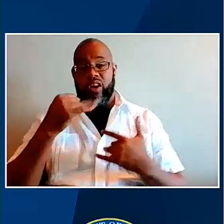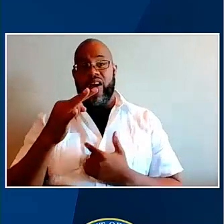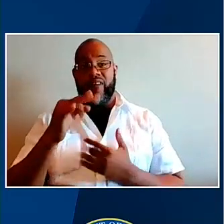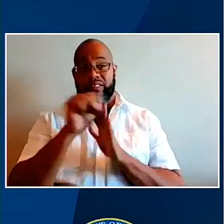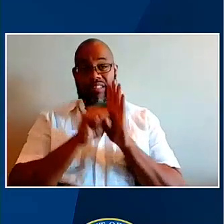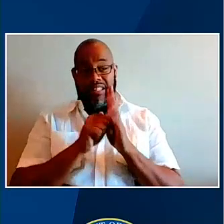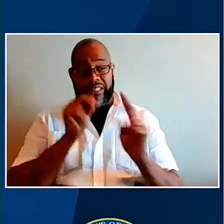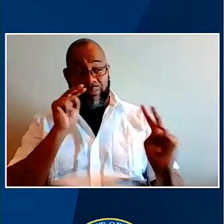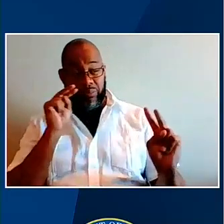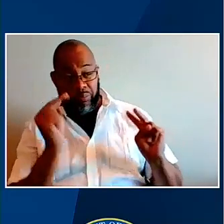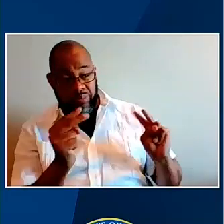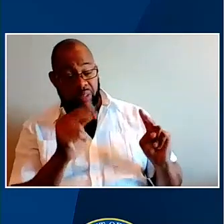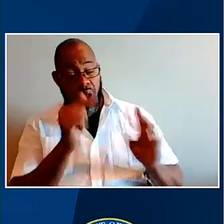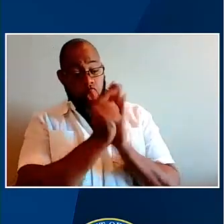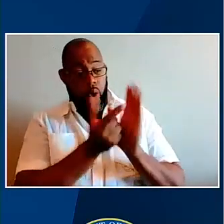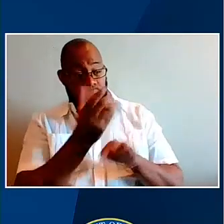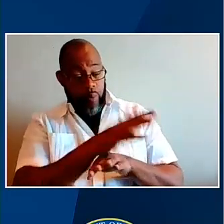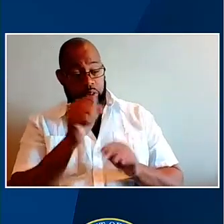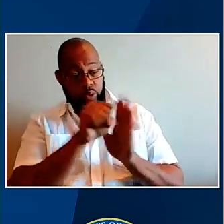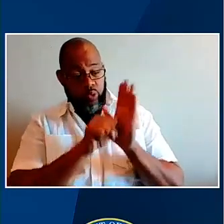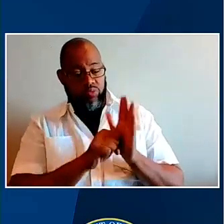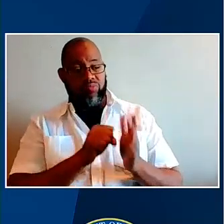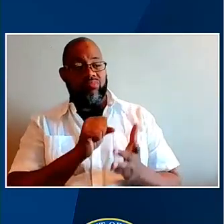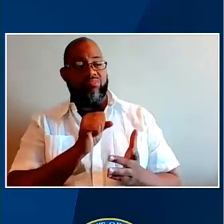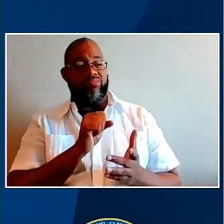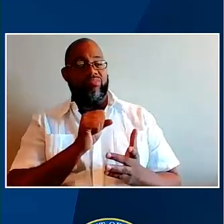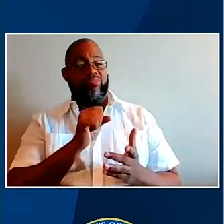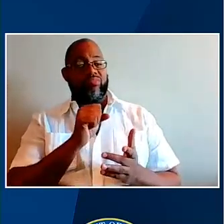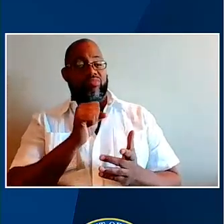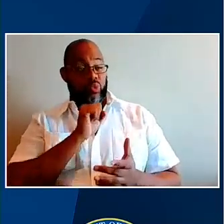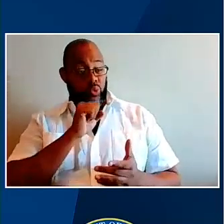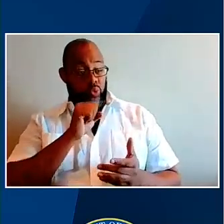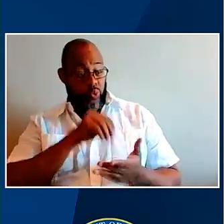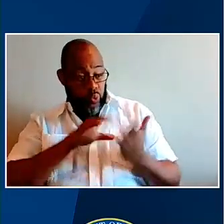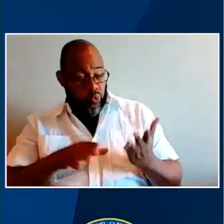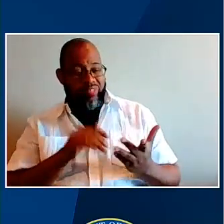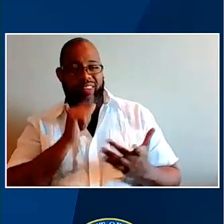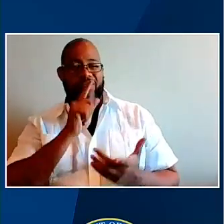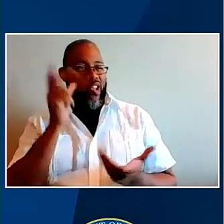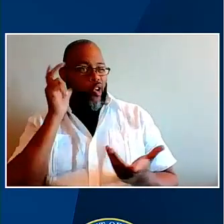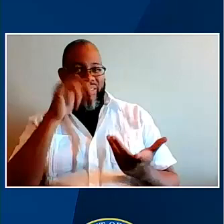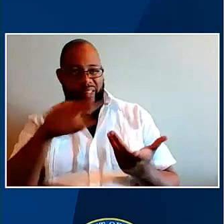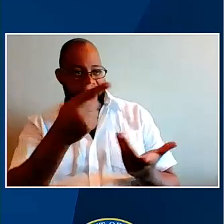enforcement and of students weren't really heard. And it was happening really before anyone was paying attention.